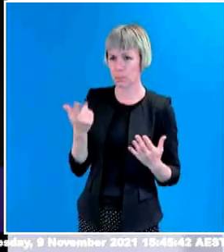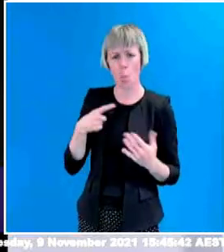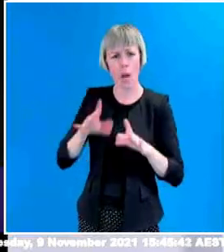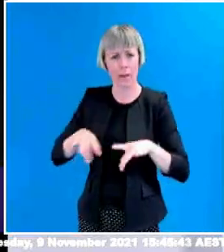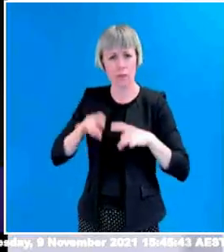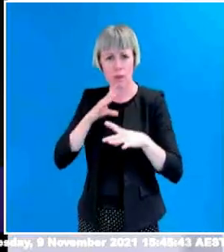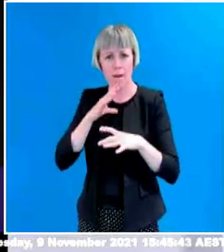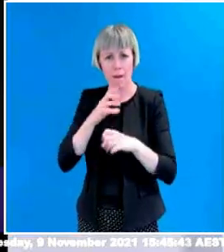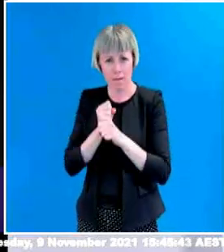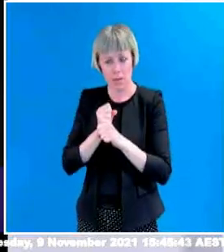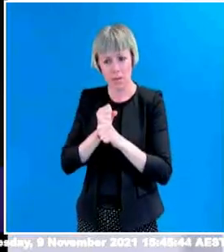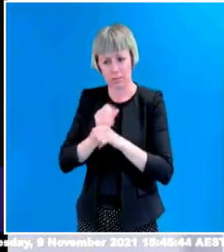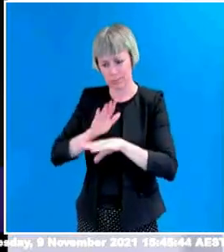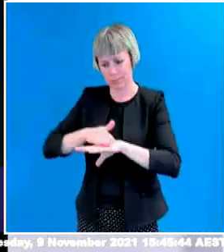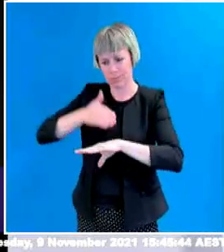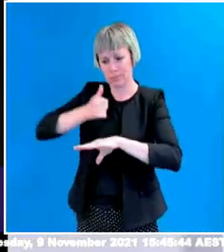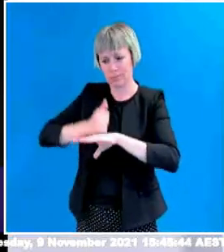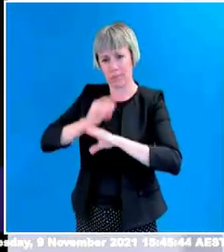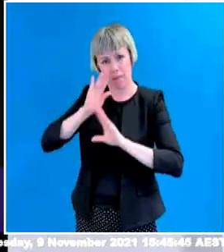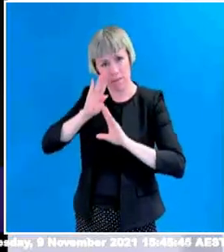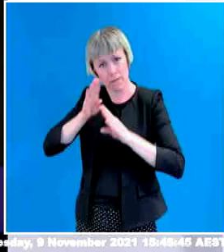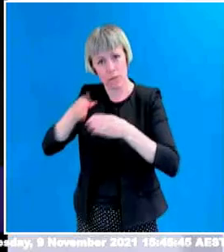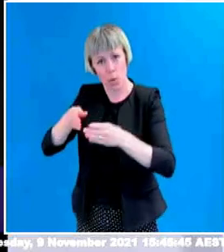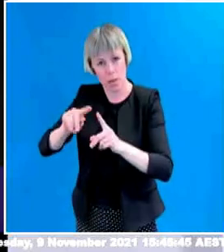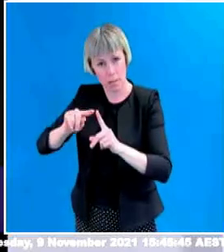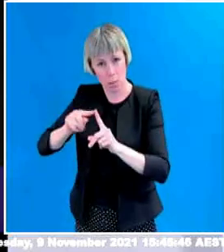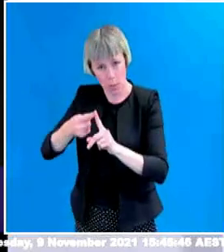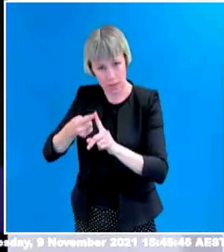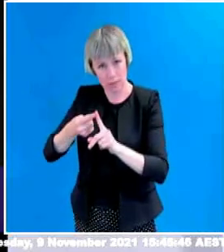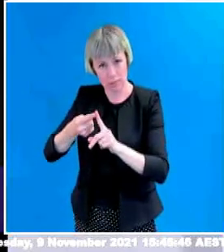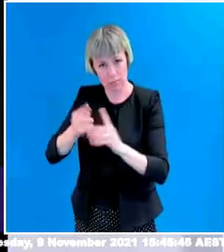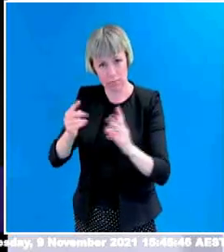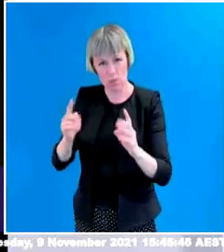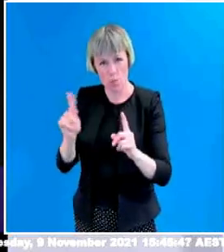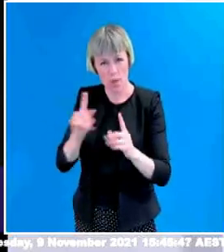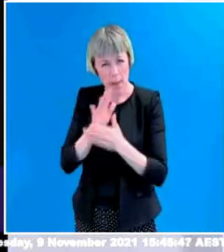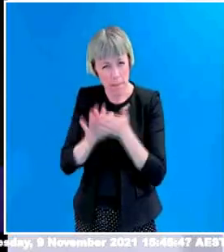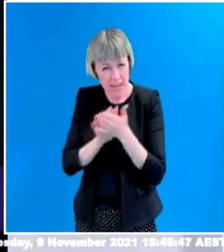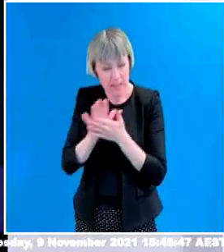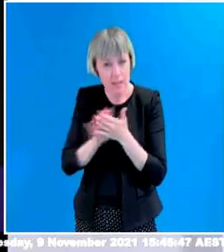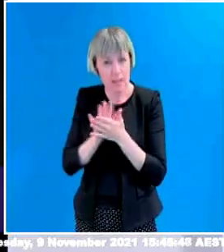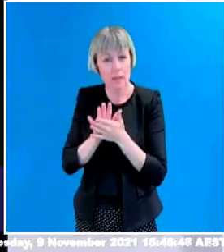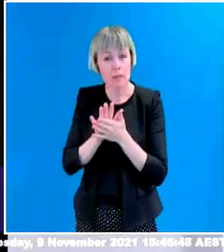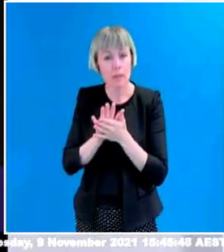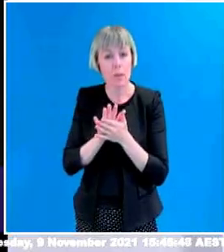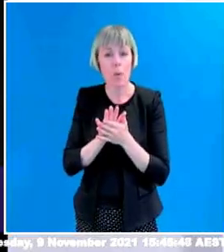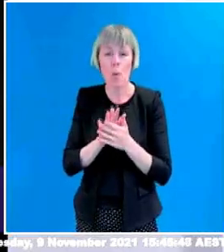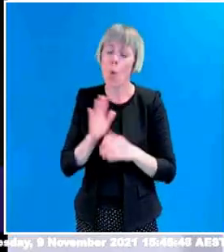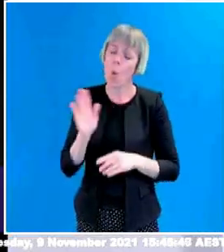is to draw together and coordinate the work that needs to be done across